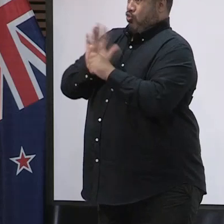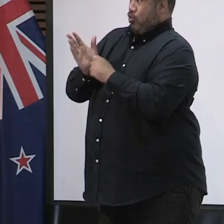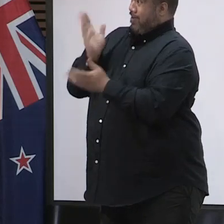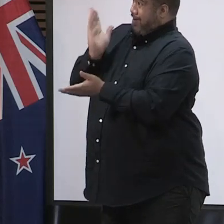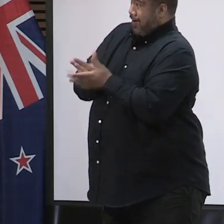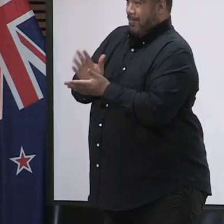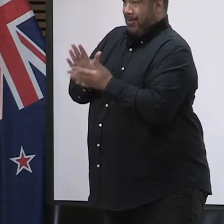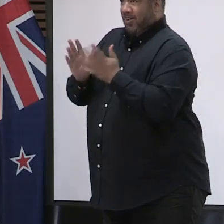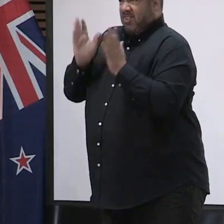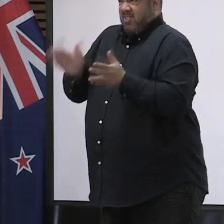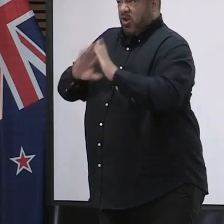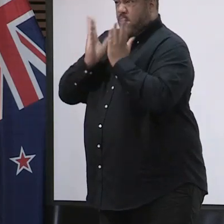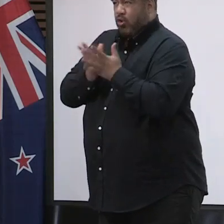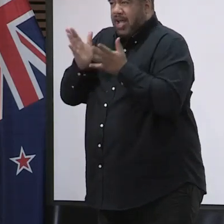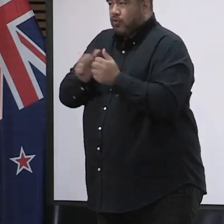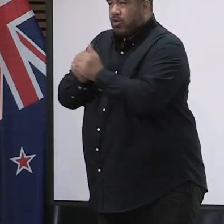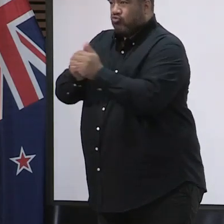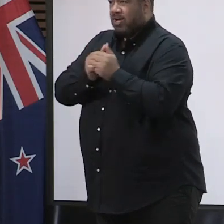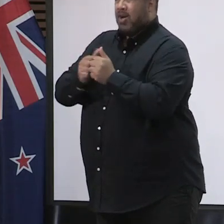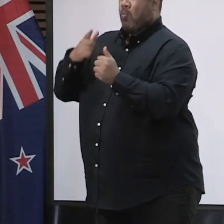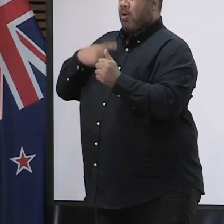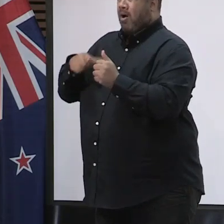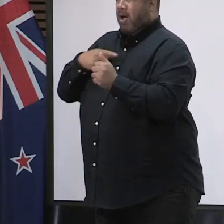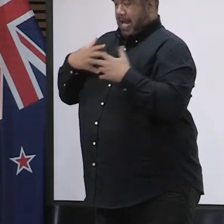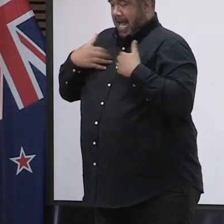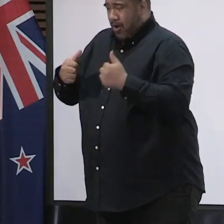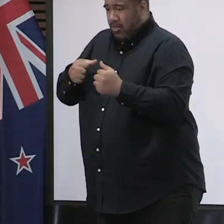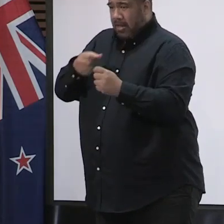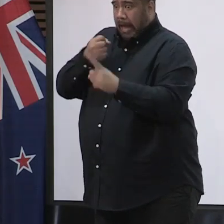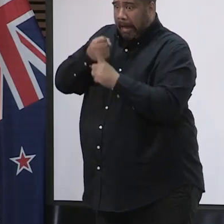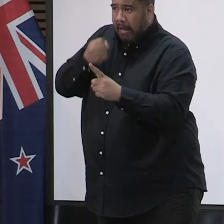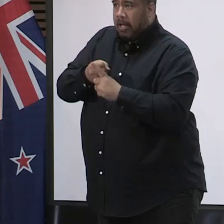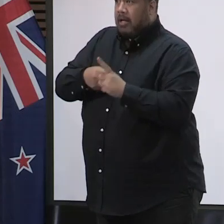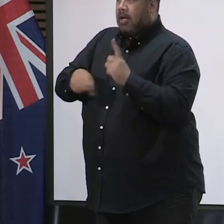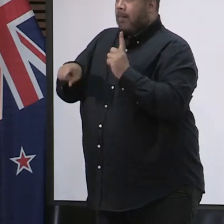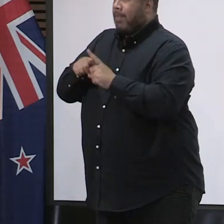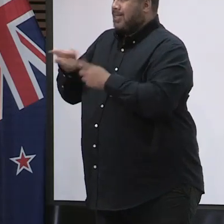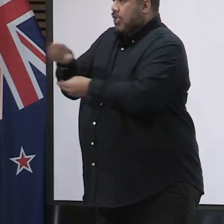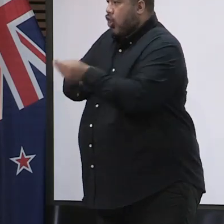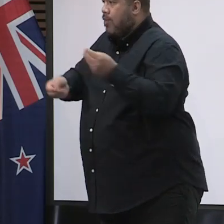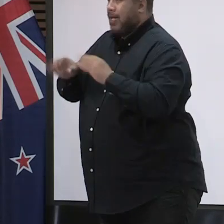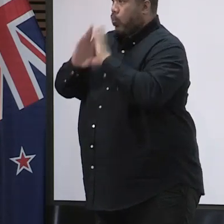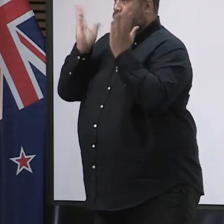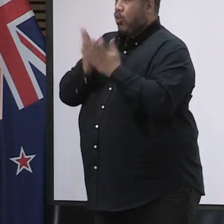collectively. There's no more important thing than we could